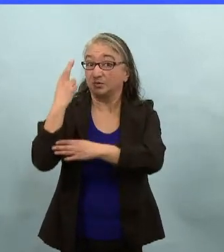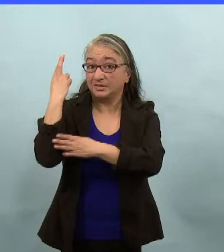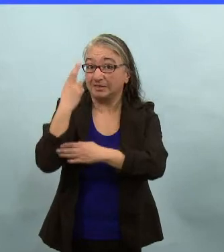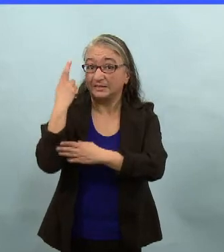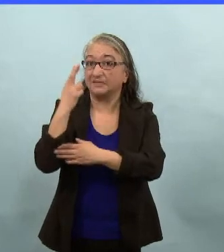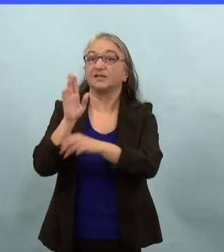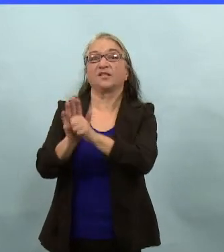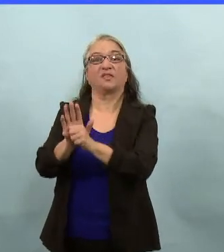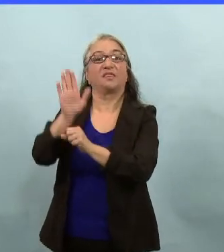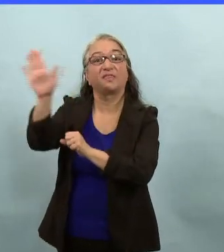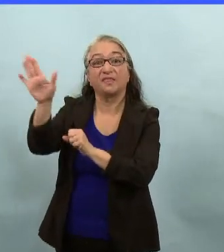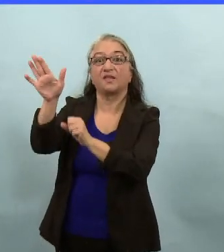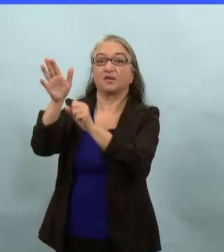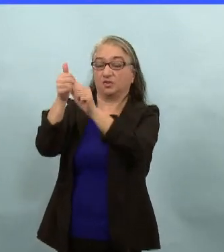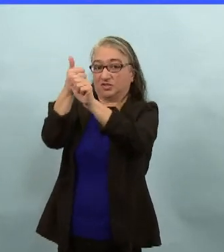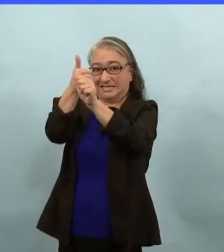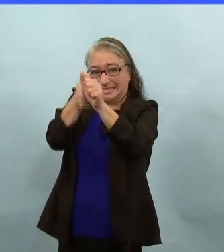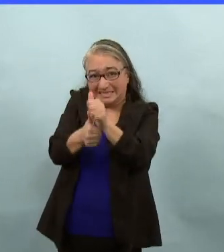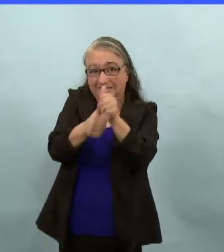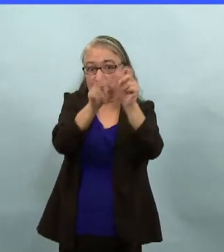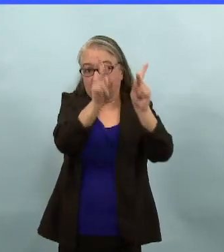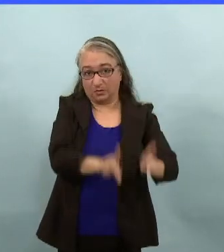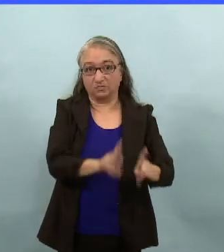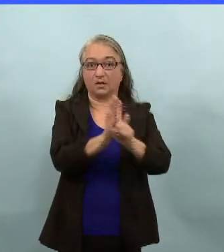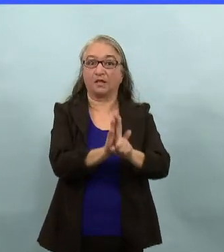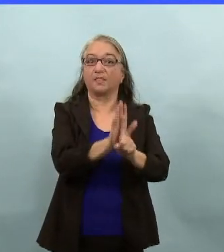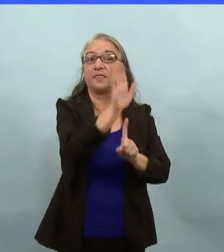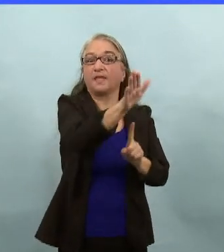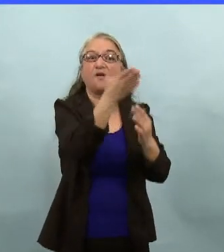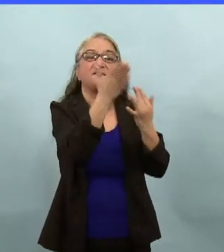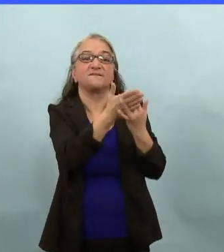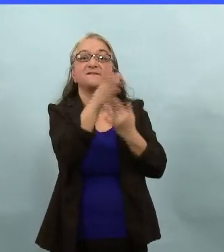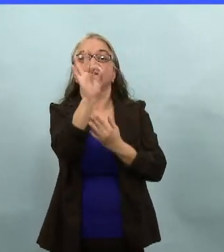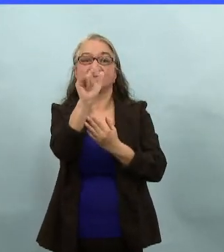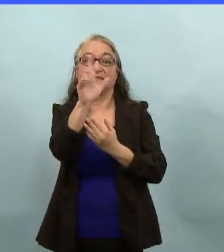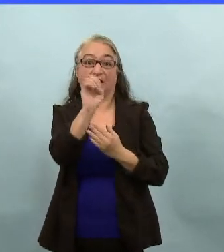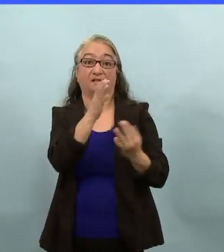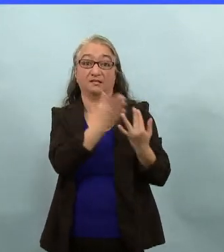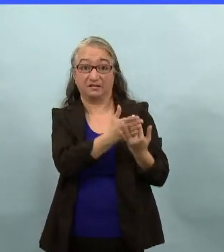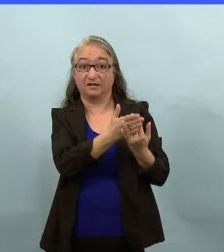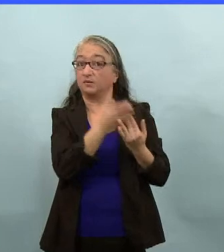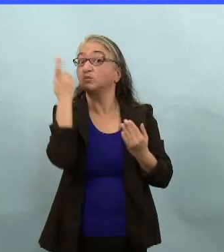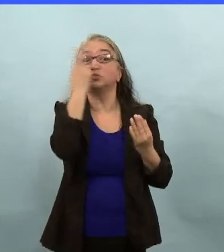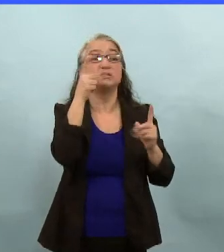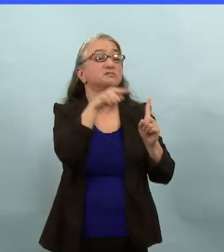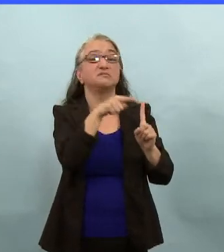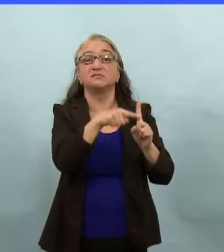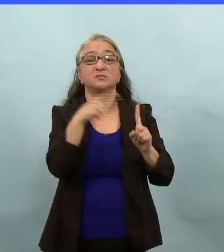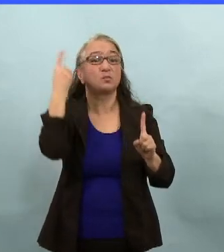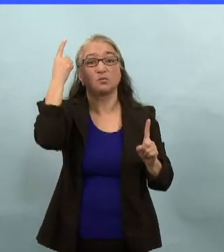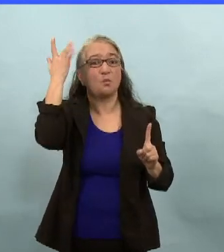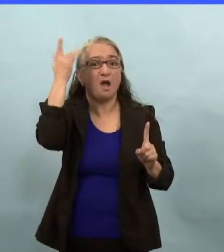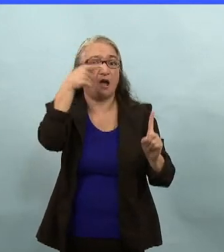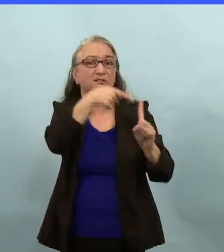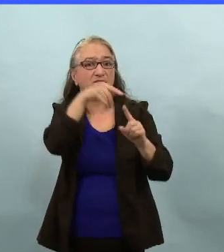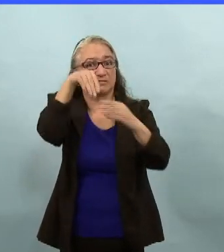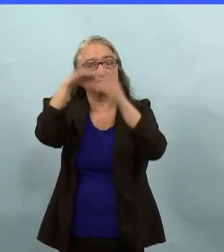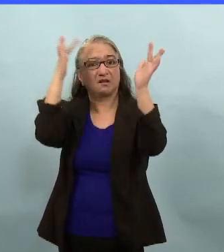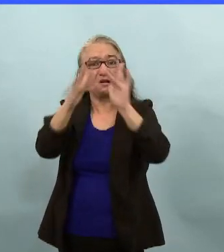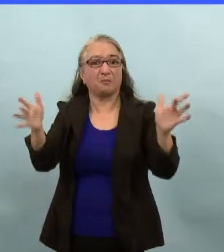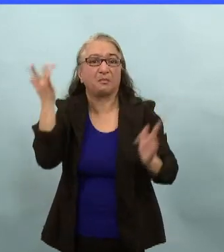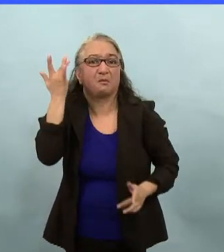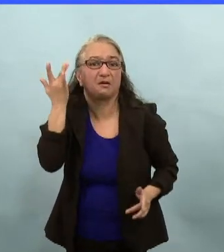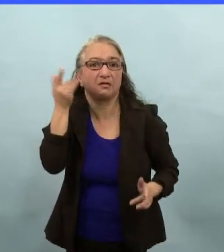go chart by chart to really assess why is the patient in hospital how did kovid contribute to